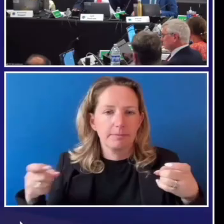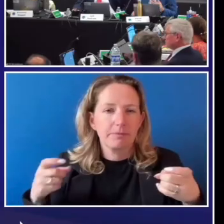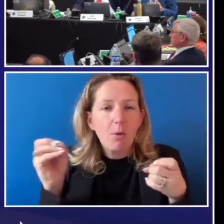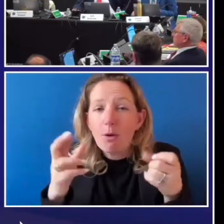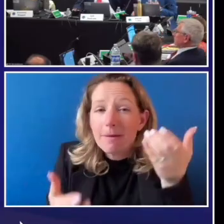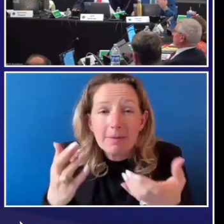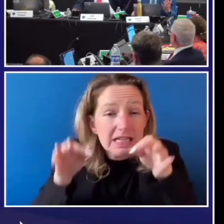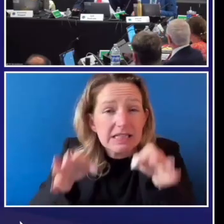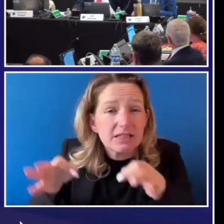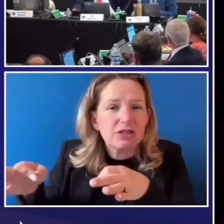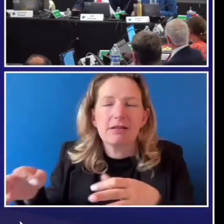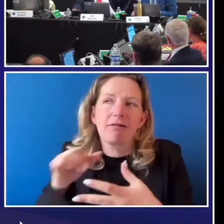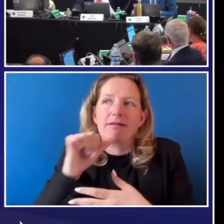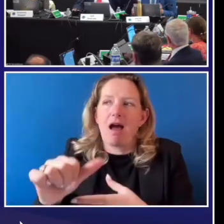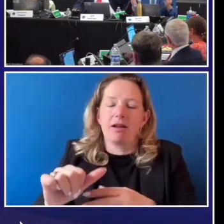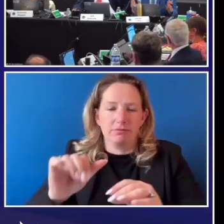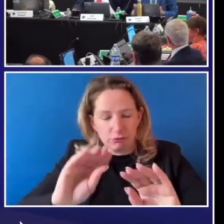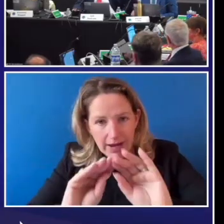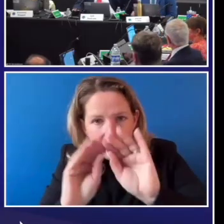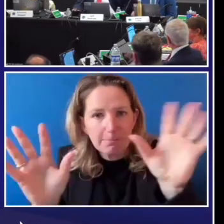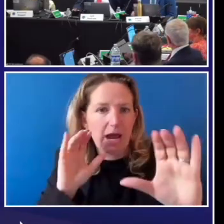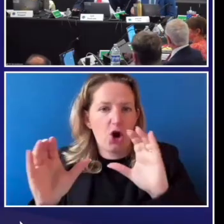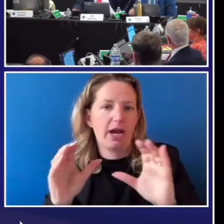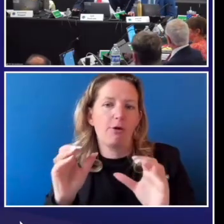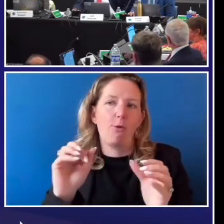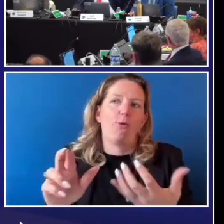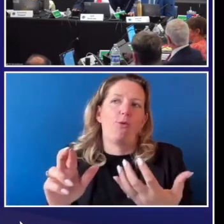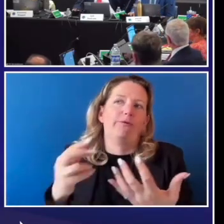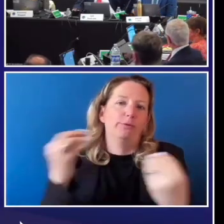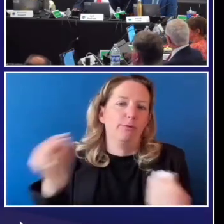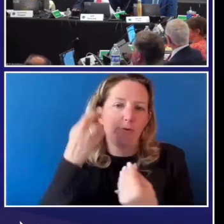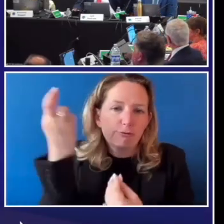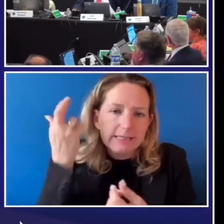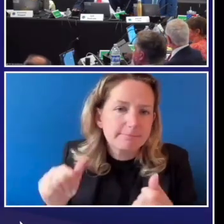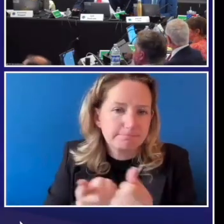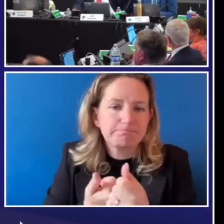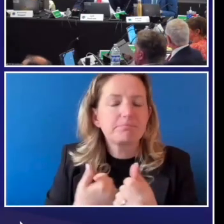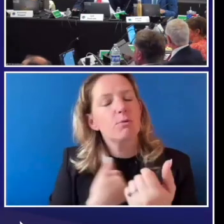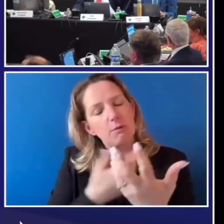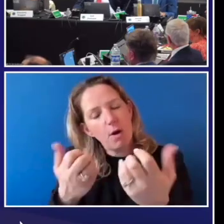you know, arbitrary in any way. We want that to have a very clear framework. Thank you, Jeff. Thank you, Jake. Michael, back to you.